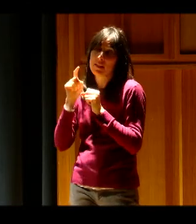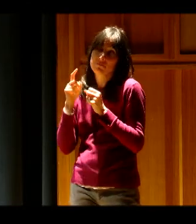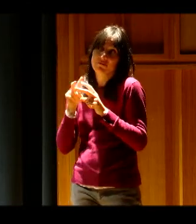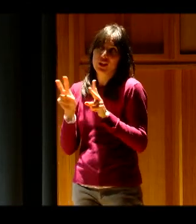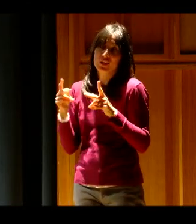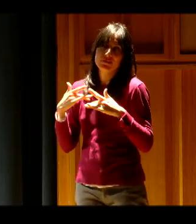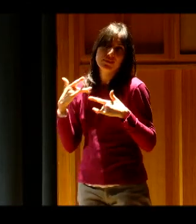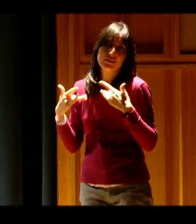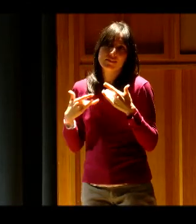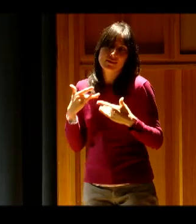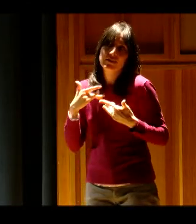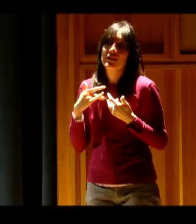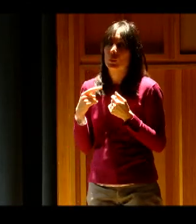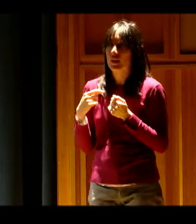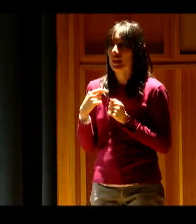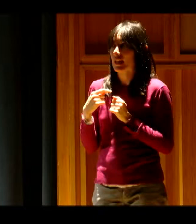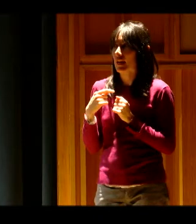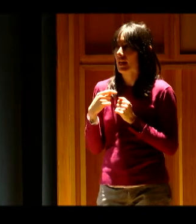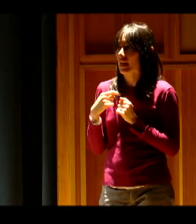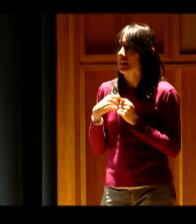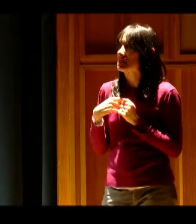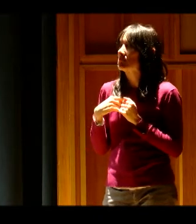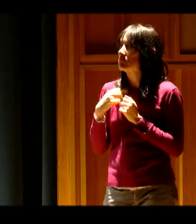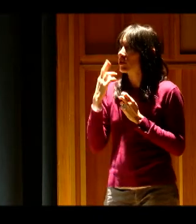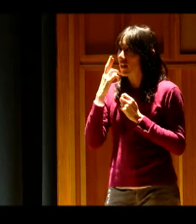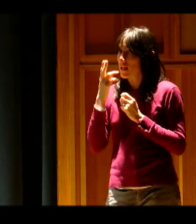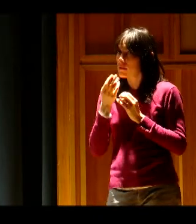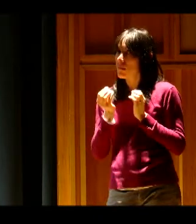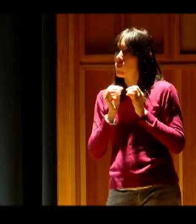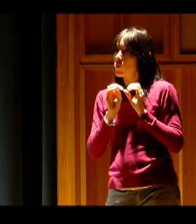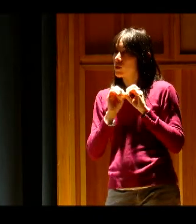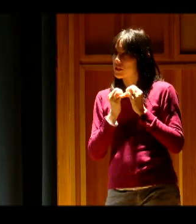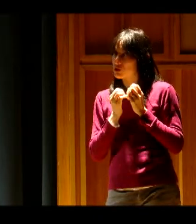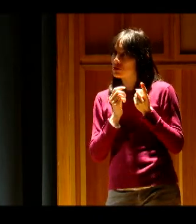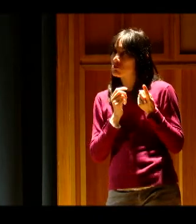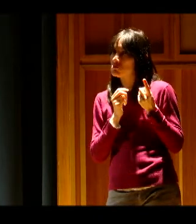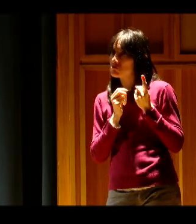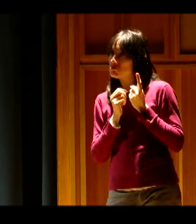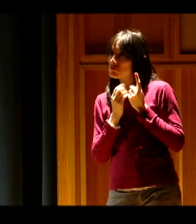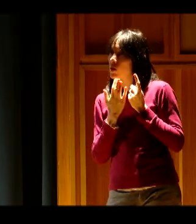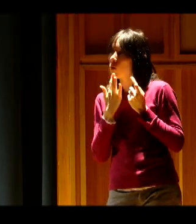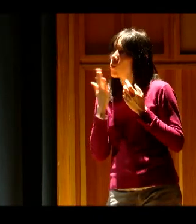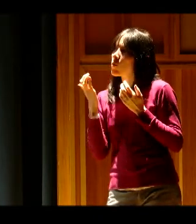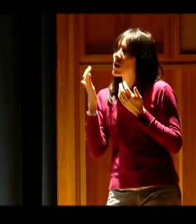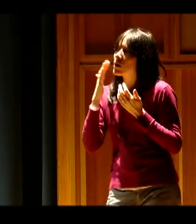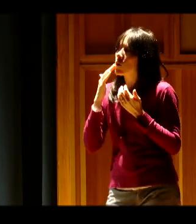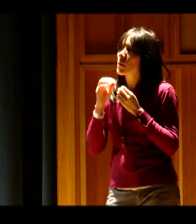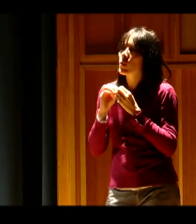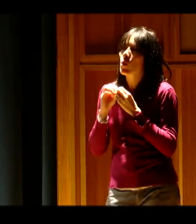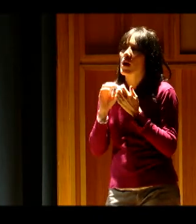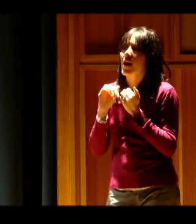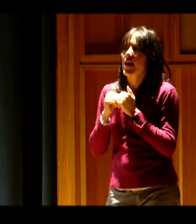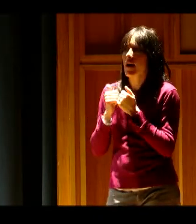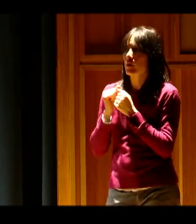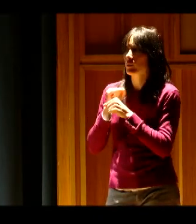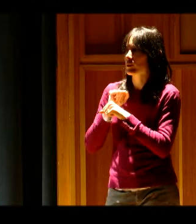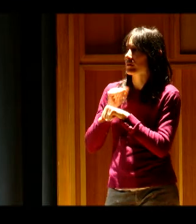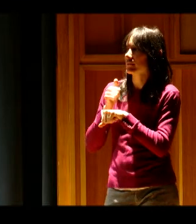And we're finding more and more organizations are coming to say "tell us about how to make science-based targets work for us."